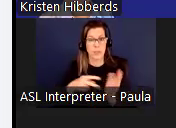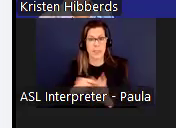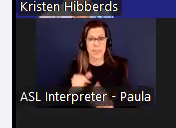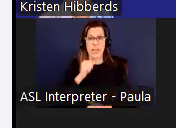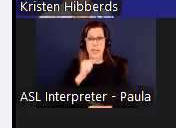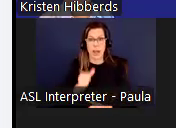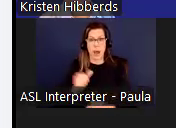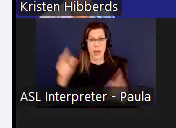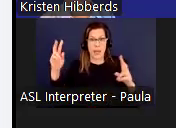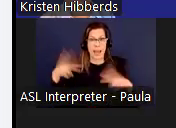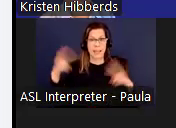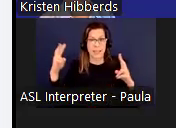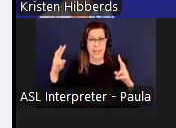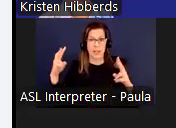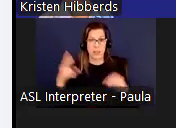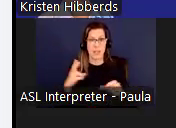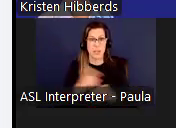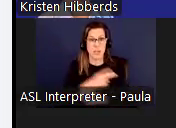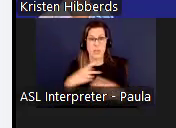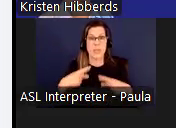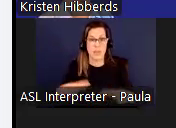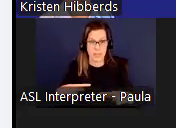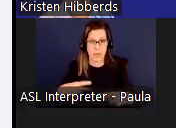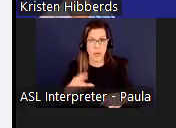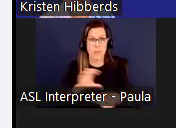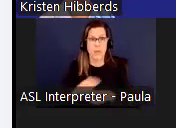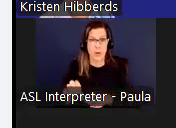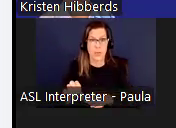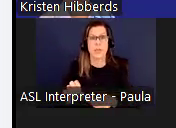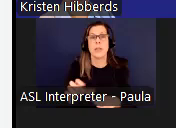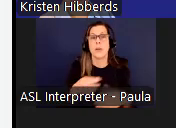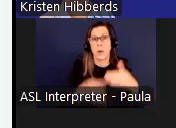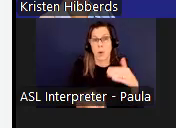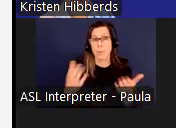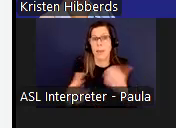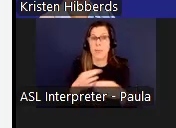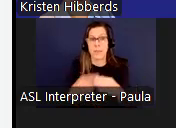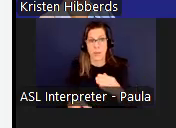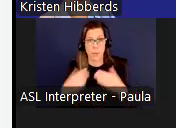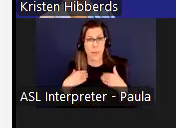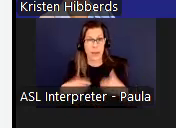Use the physical force that results or may result in bodily injury, physical pain, or impairment.